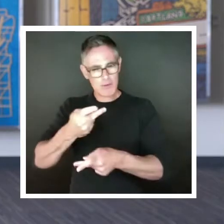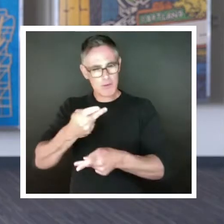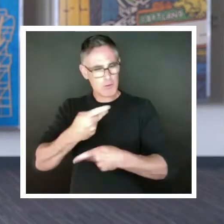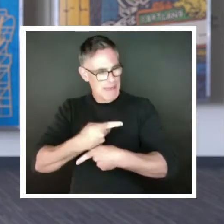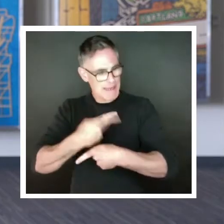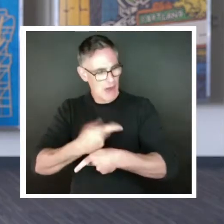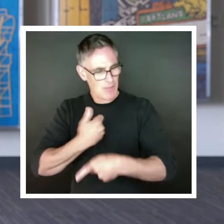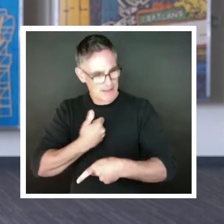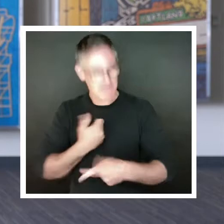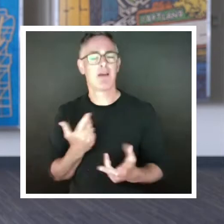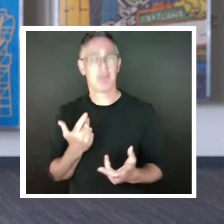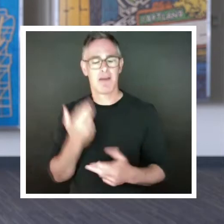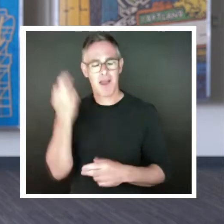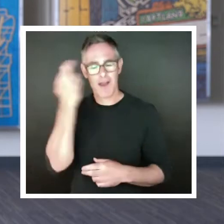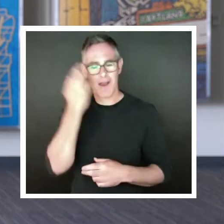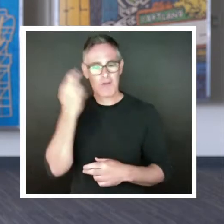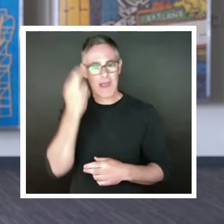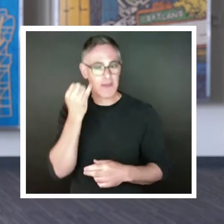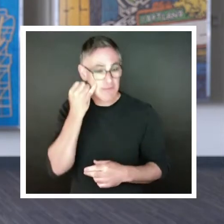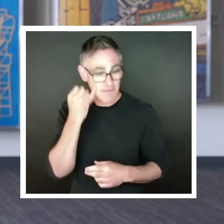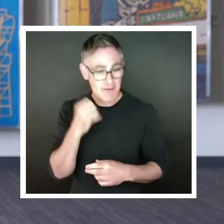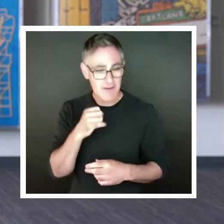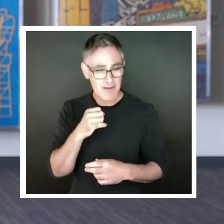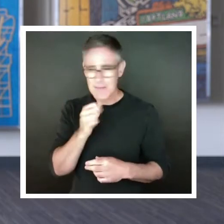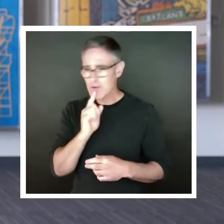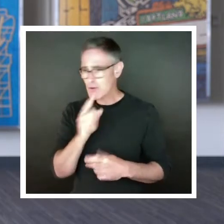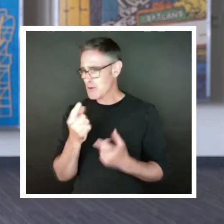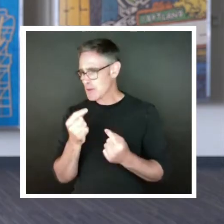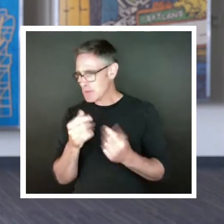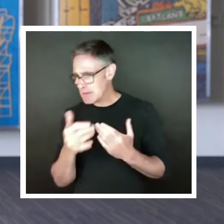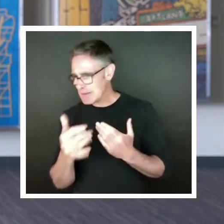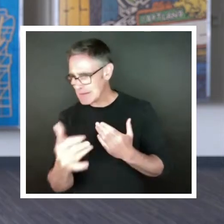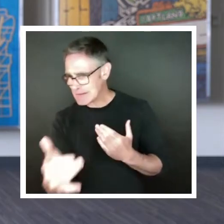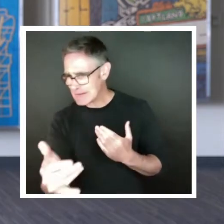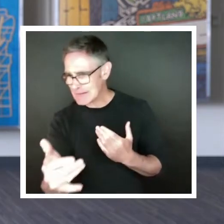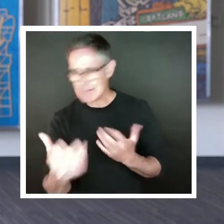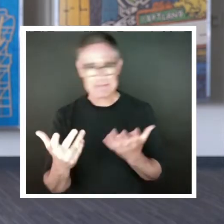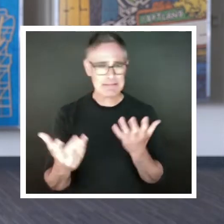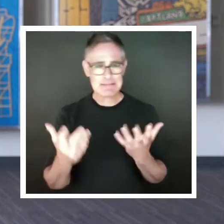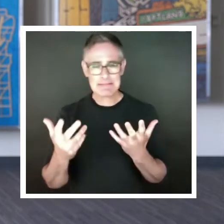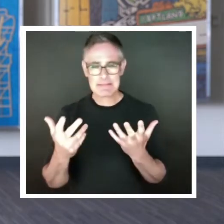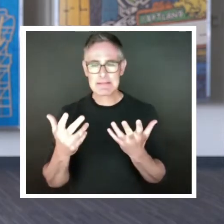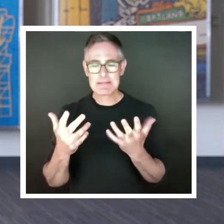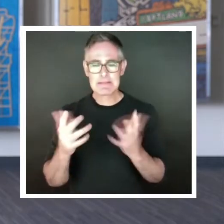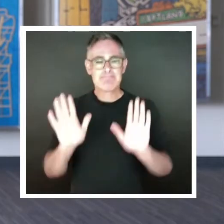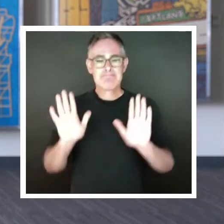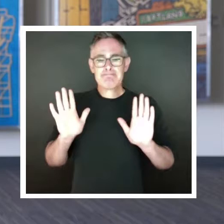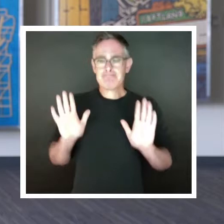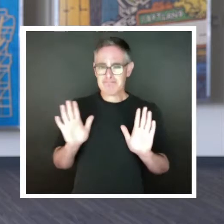I realized that if you're ever not sure where you're going or what you're doing, take a step back and ground yourself.